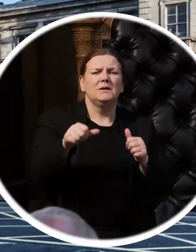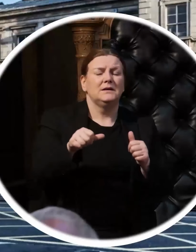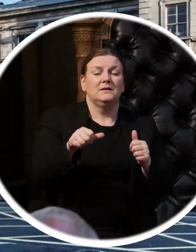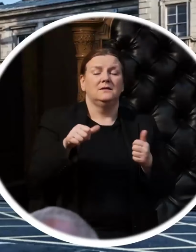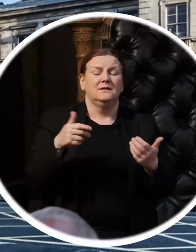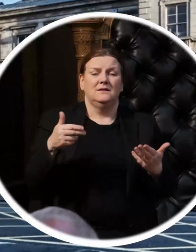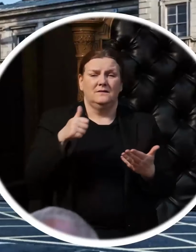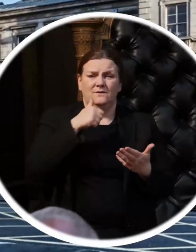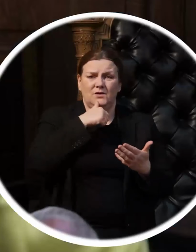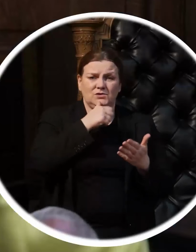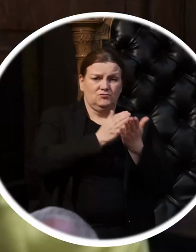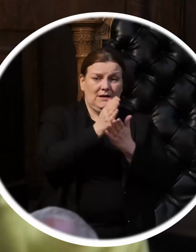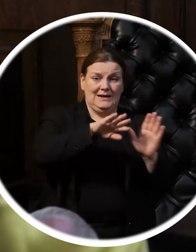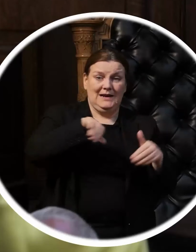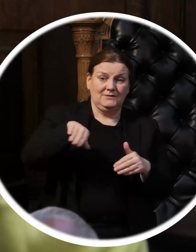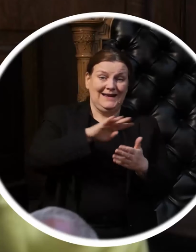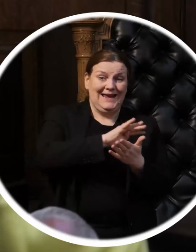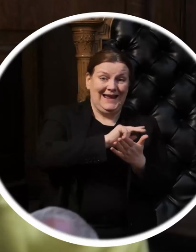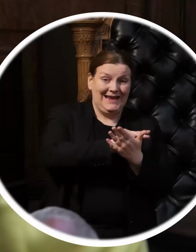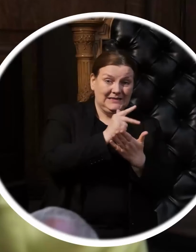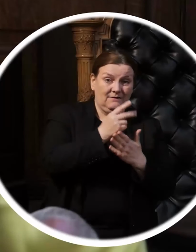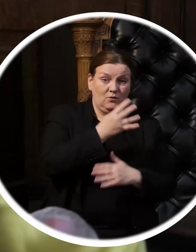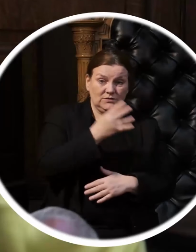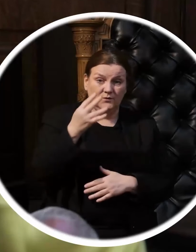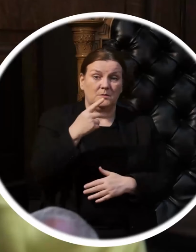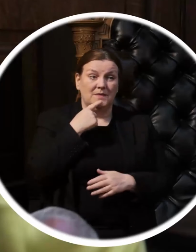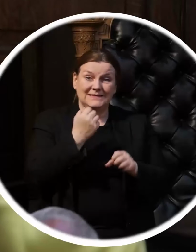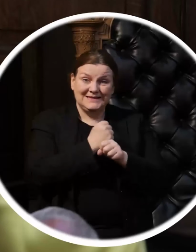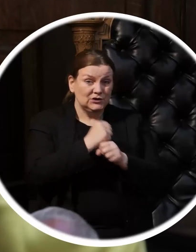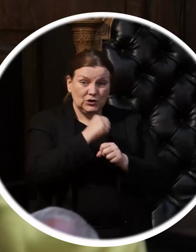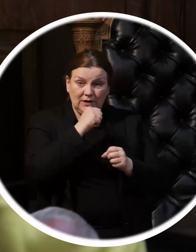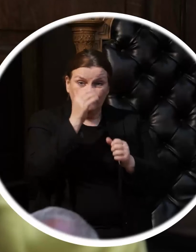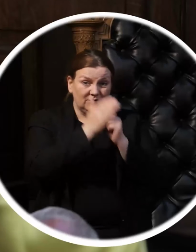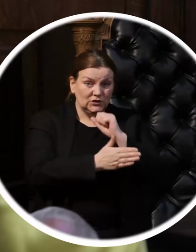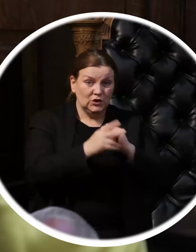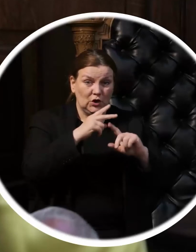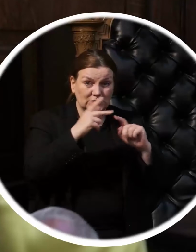first train departed in 1844, but the station itself was wasn't complete until 1846.